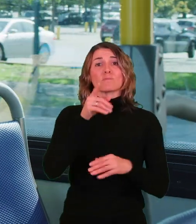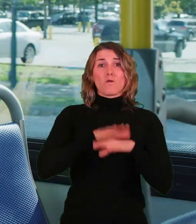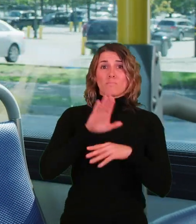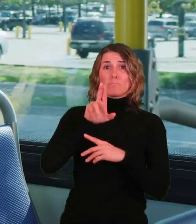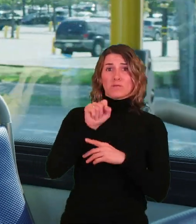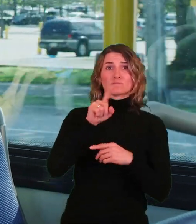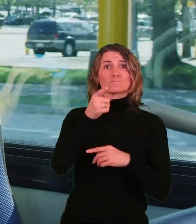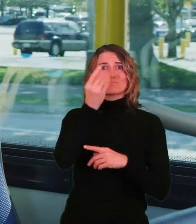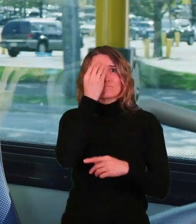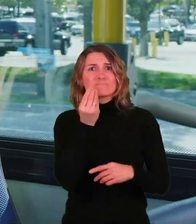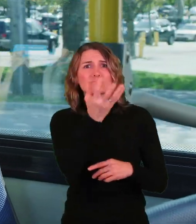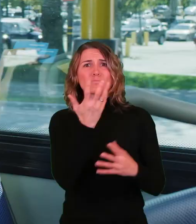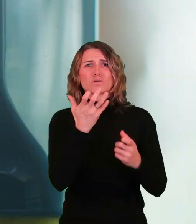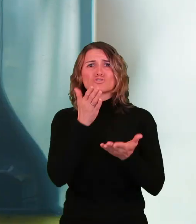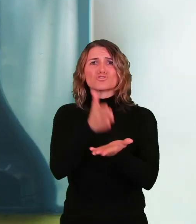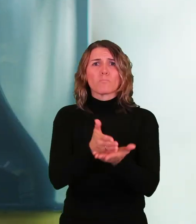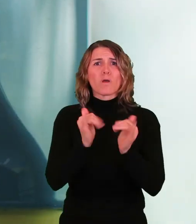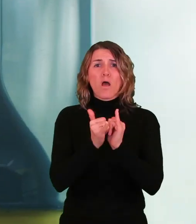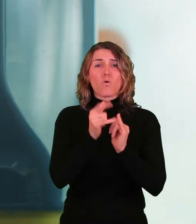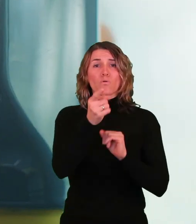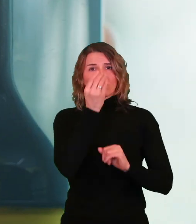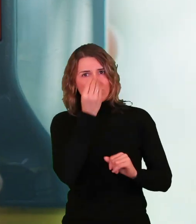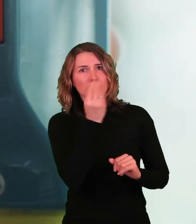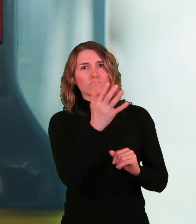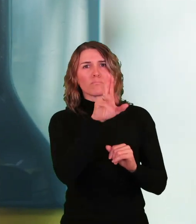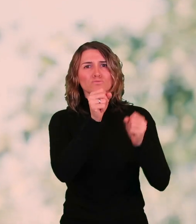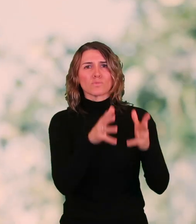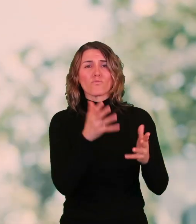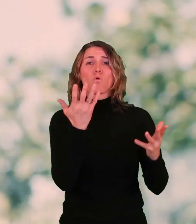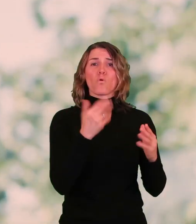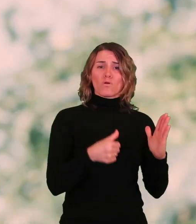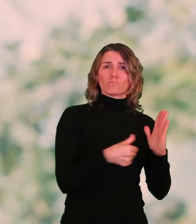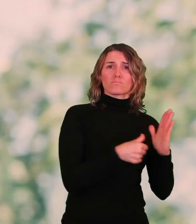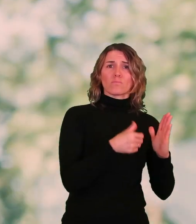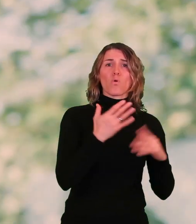indicate your stop by telling your driver pressing the button or pulling the cord.